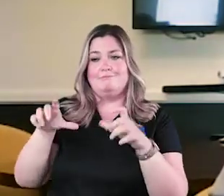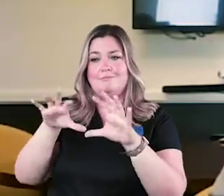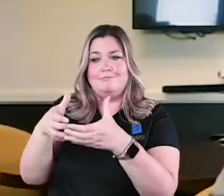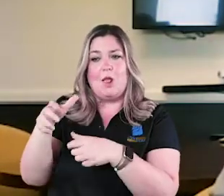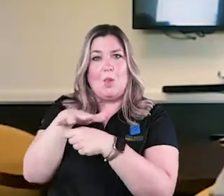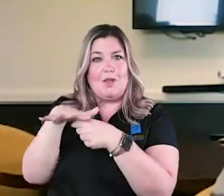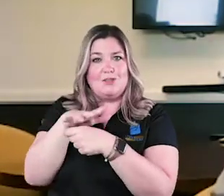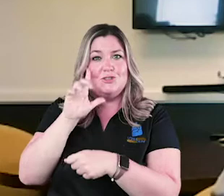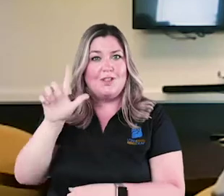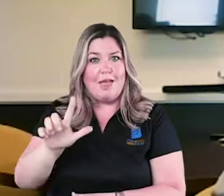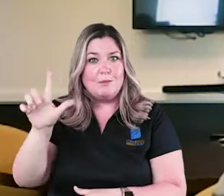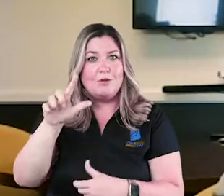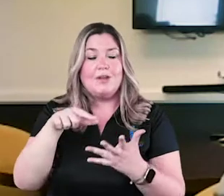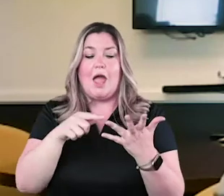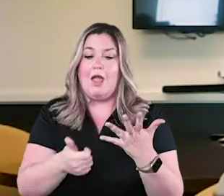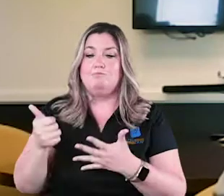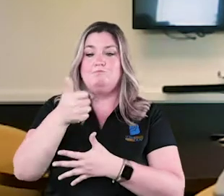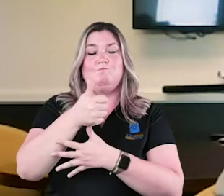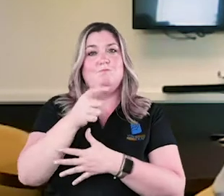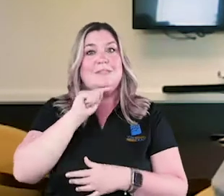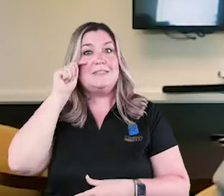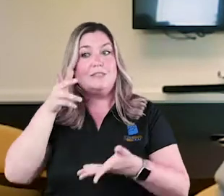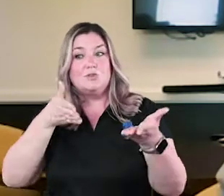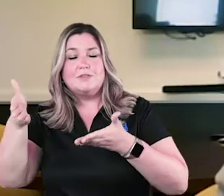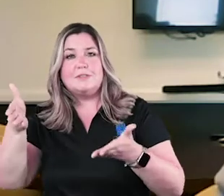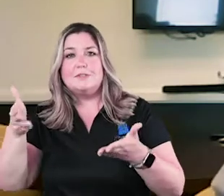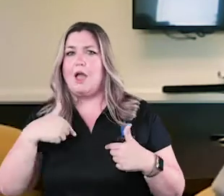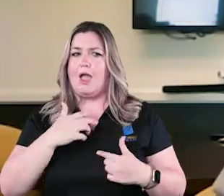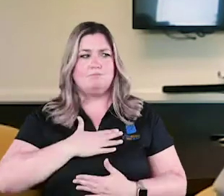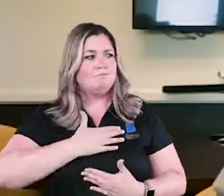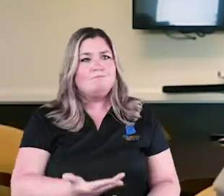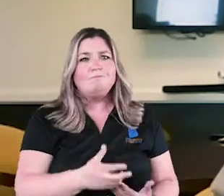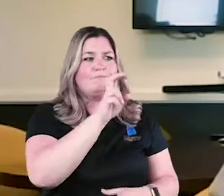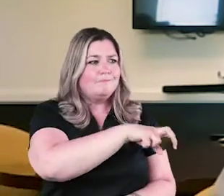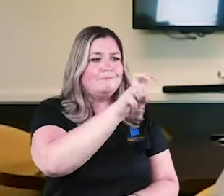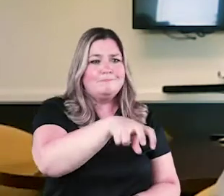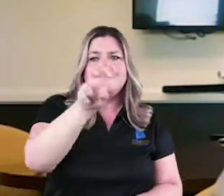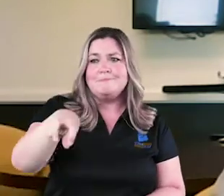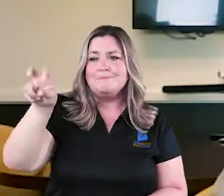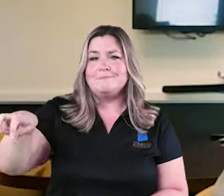manager, I was the head of teen services. And so I was always willing to go where the need